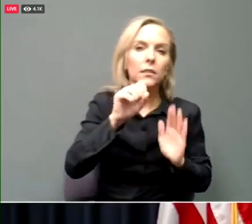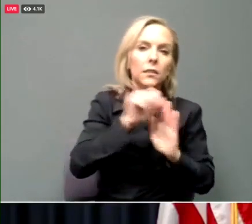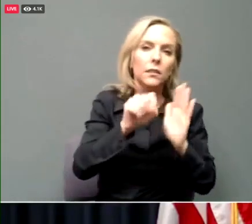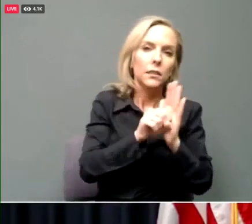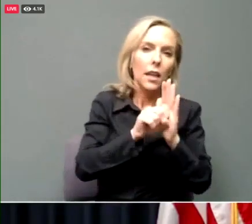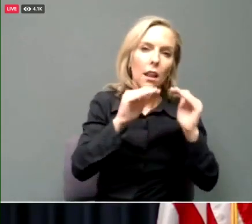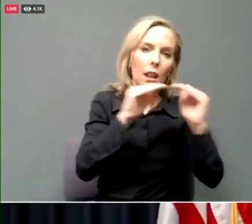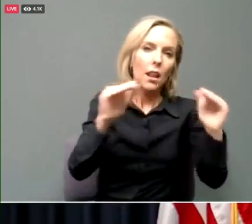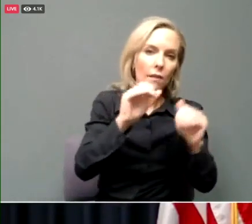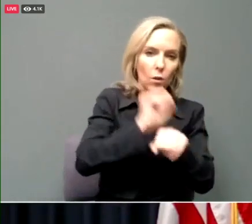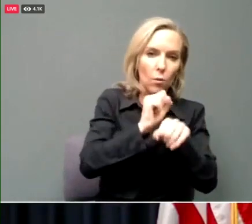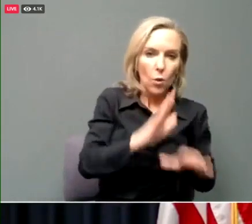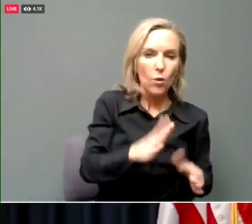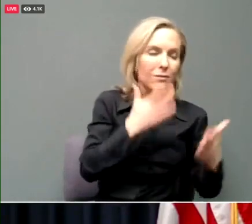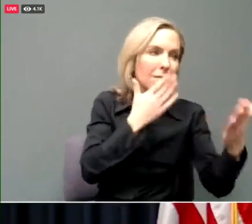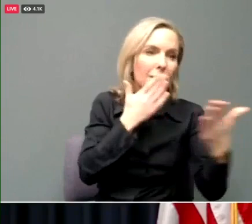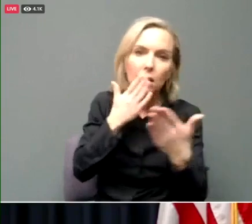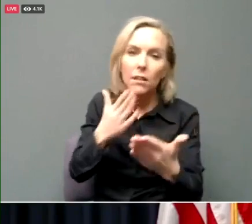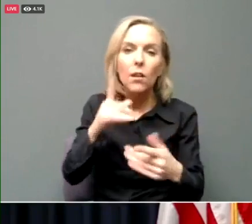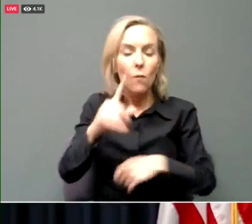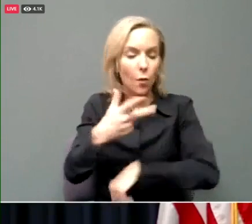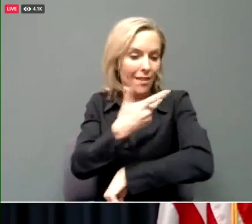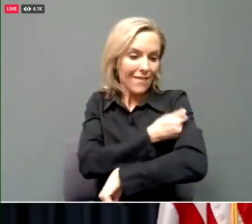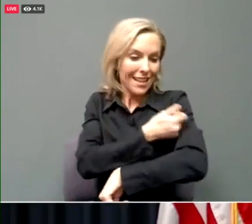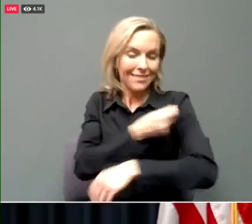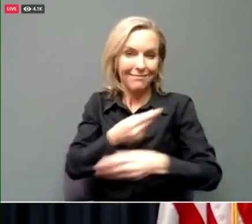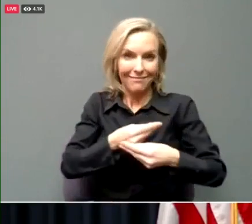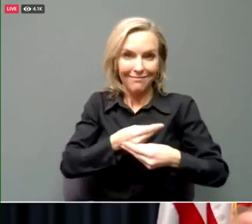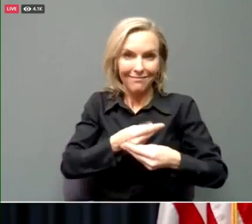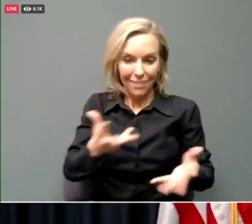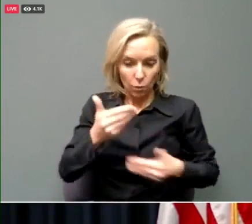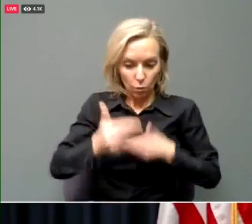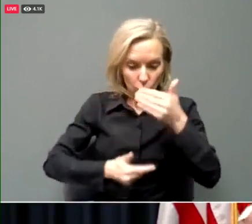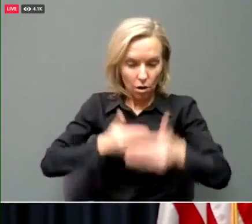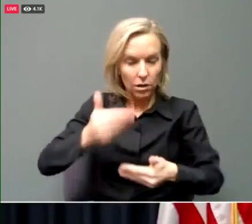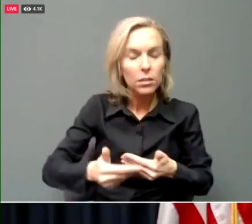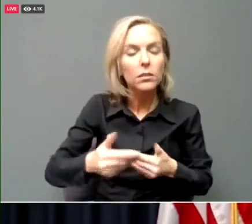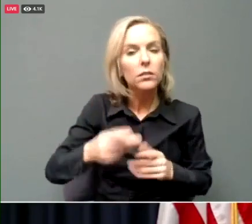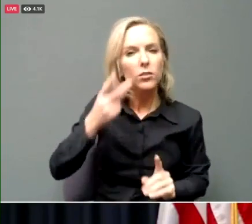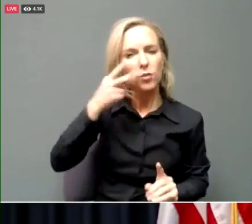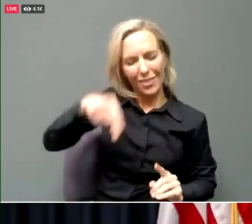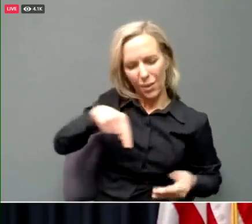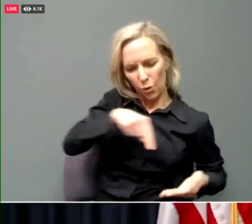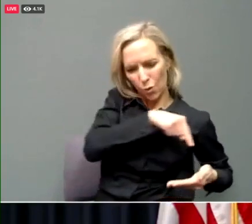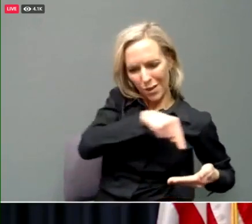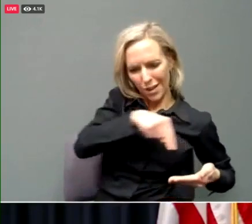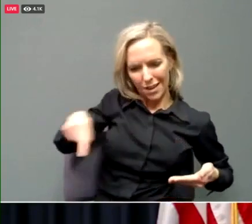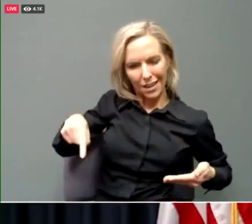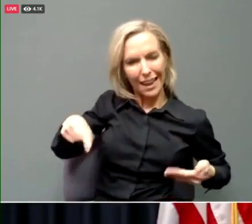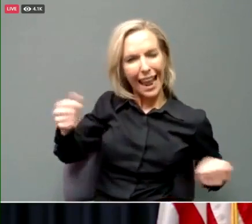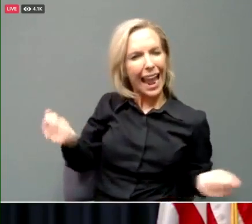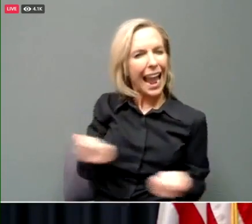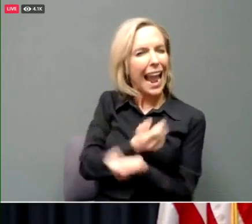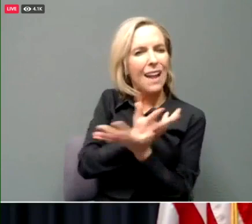with the vaccine roll out when we started this week, when you looked at everything we could have administered through the end of last week, the